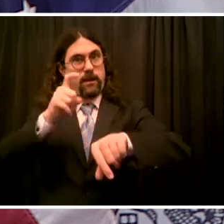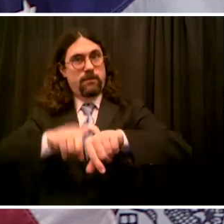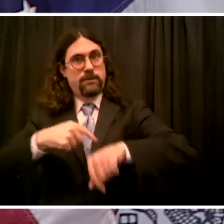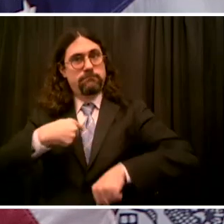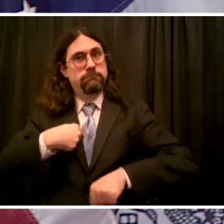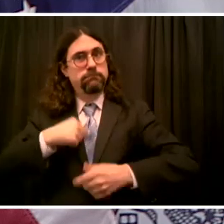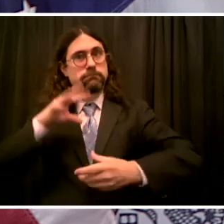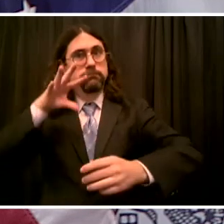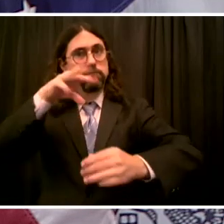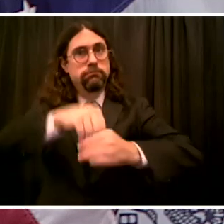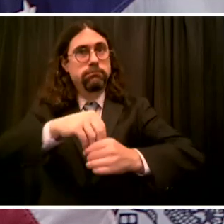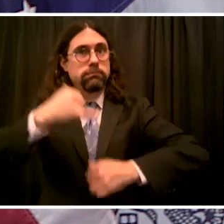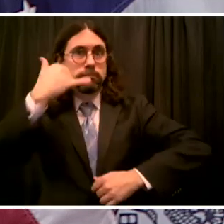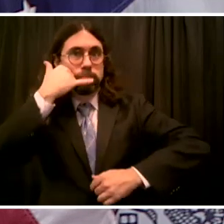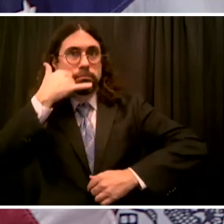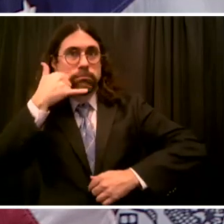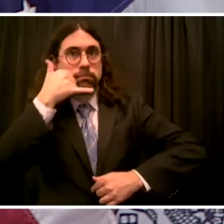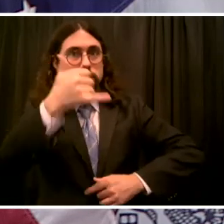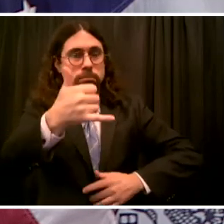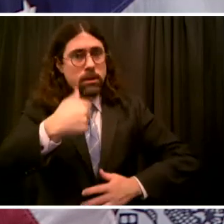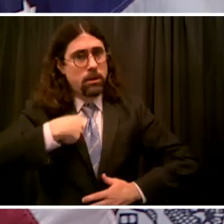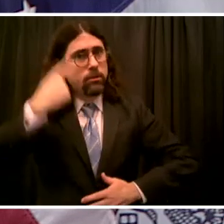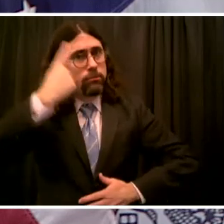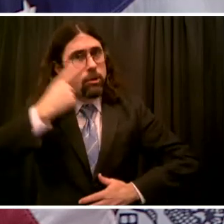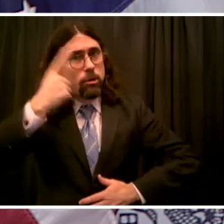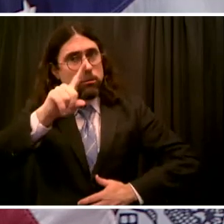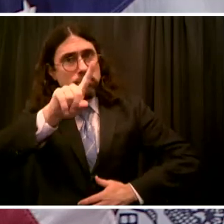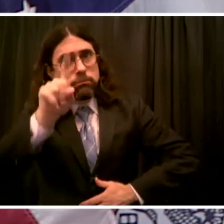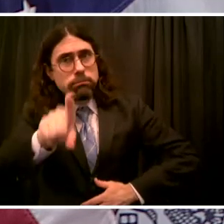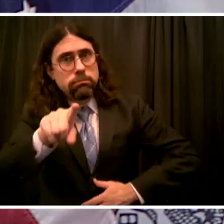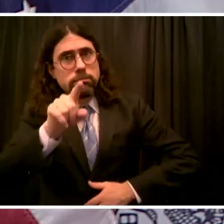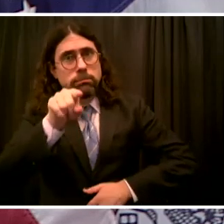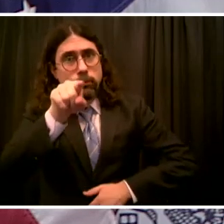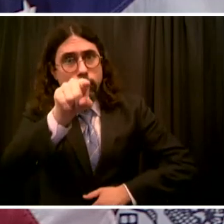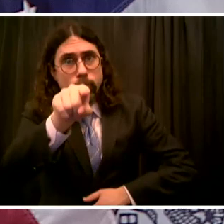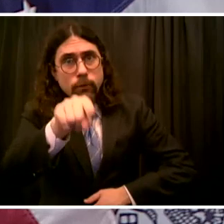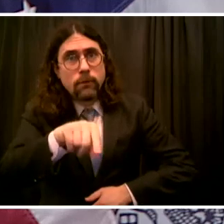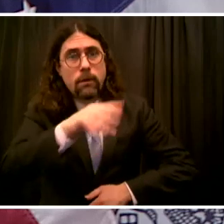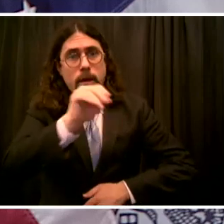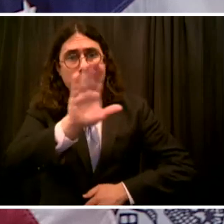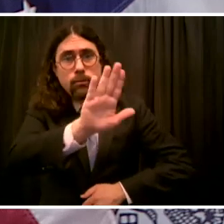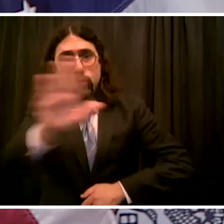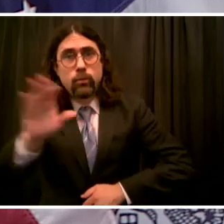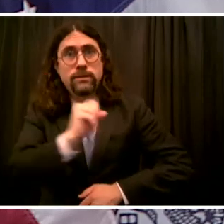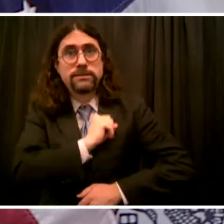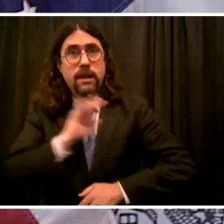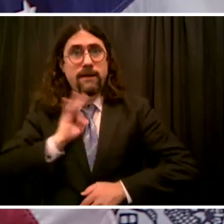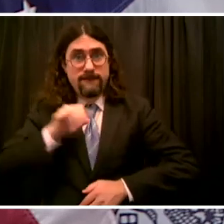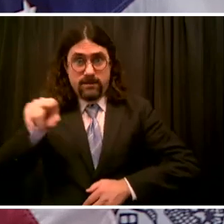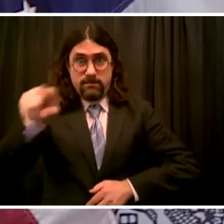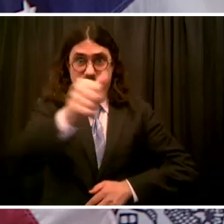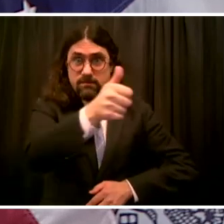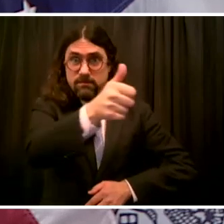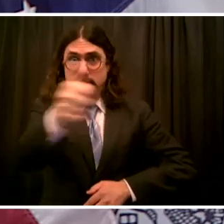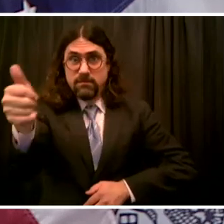WONDERING, I HAVE NOT BEEN ON THESE CALLS BUT I WONDER WHETHER YOU OR YOUR SENIOR STAFF ARE